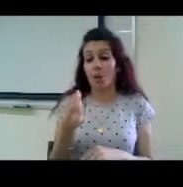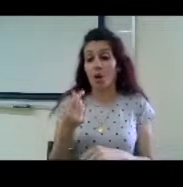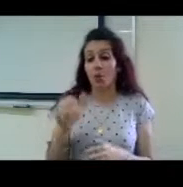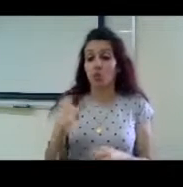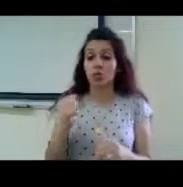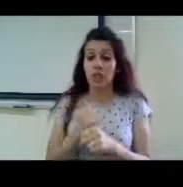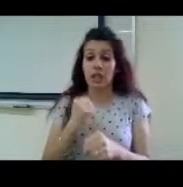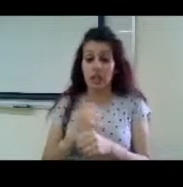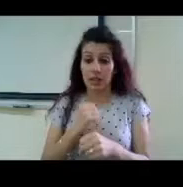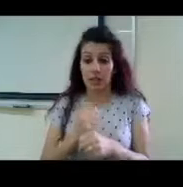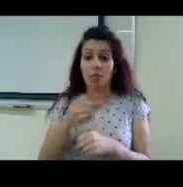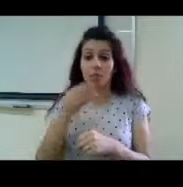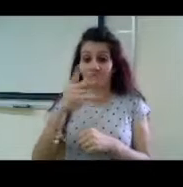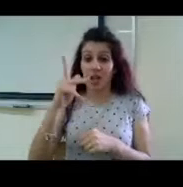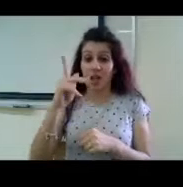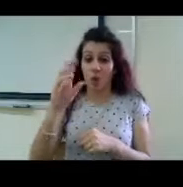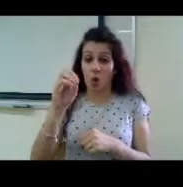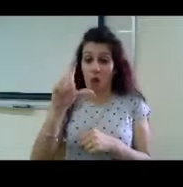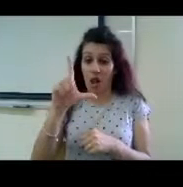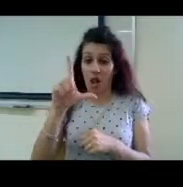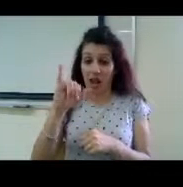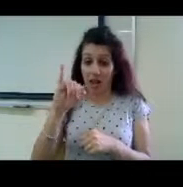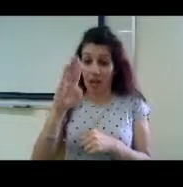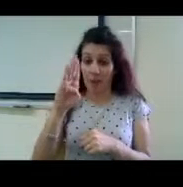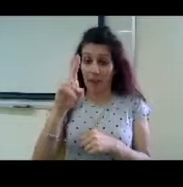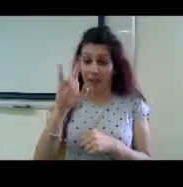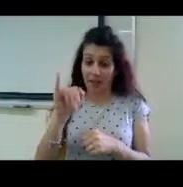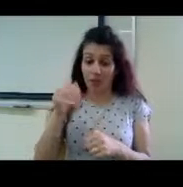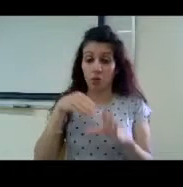collaboration and I really consider this webinar today to be an example of that